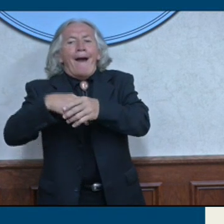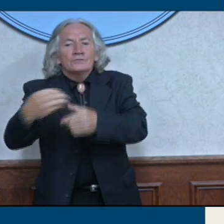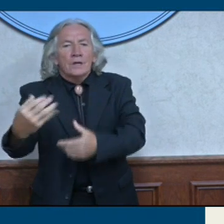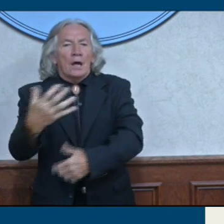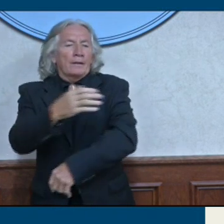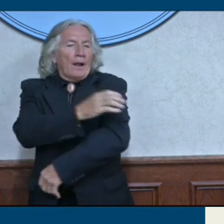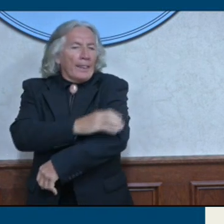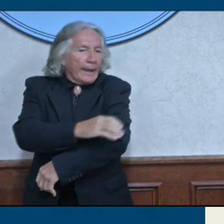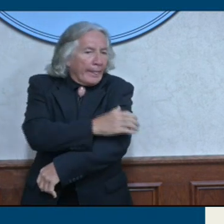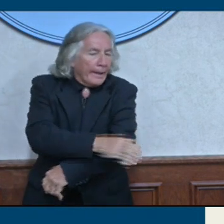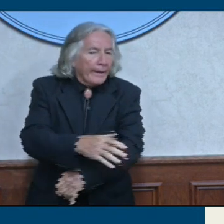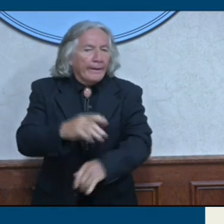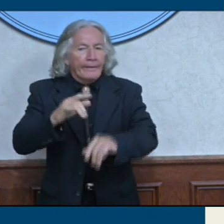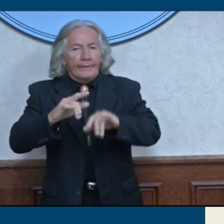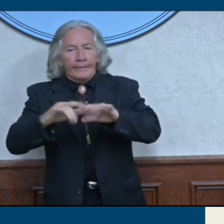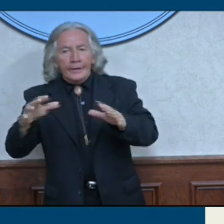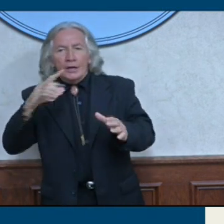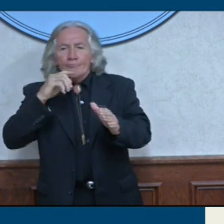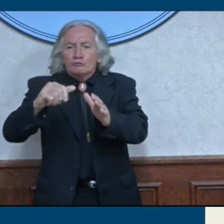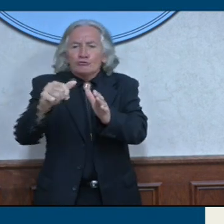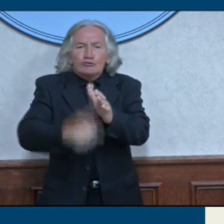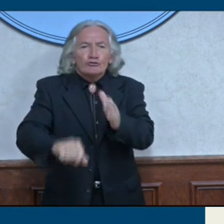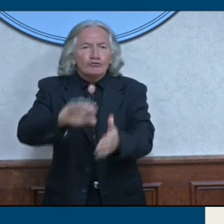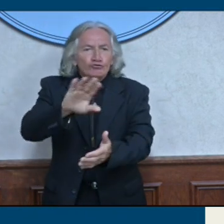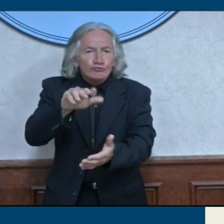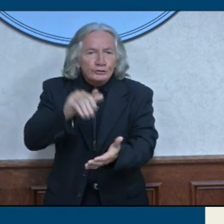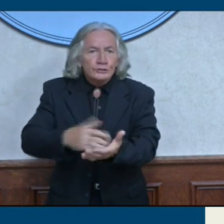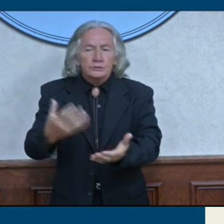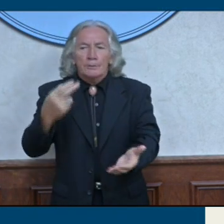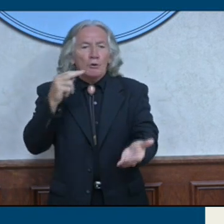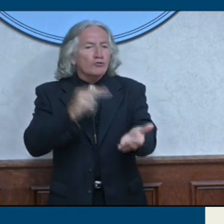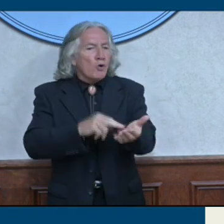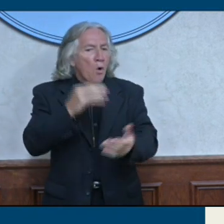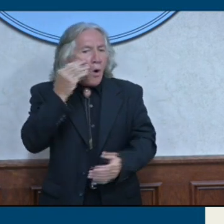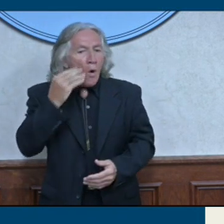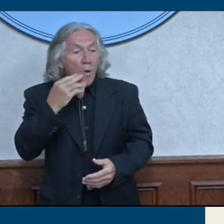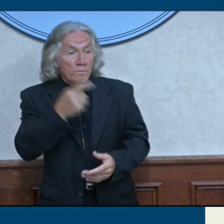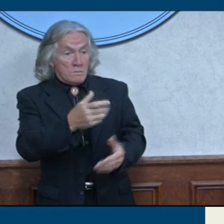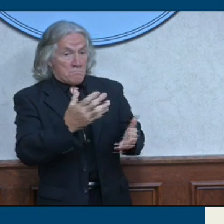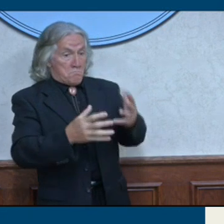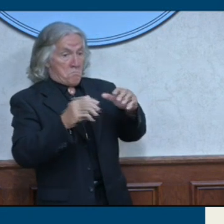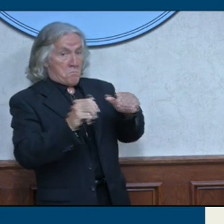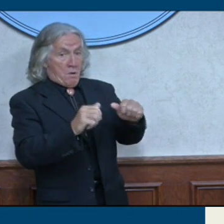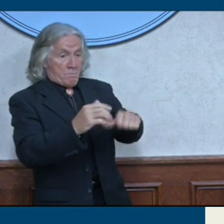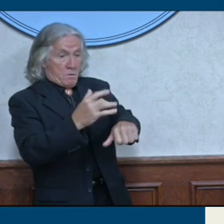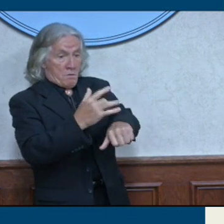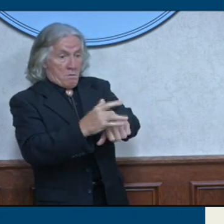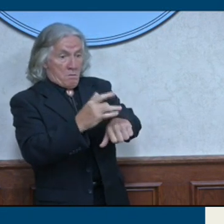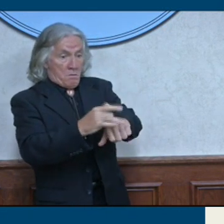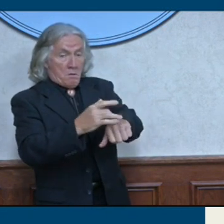OF THE STATE. WE'LL SPEAK TO THAT LEVEL 2 AND LEVEL WANT IS WHERE WE START TO GET OUTSIDE THE HOSPITAL. THESE ARE LIKE